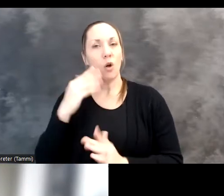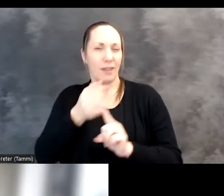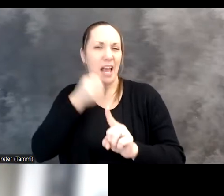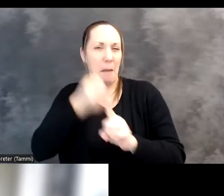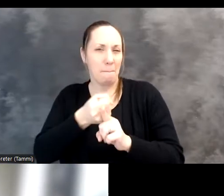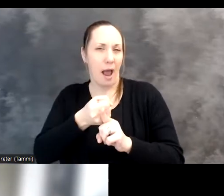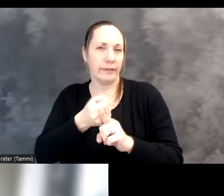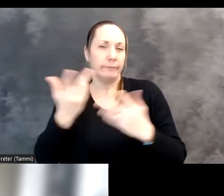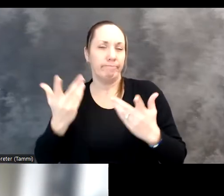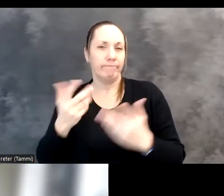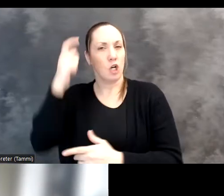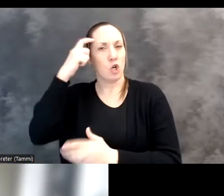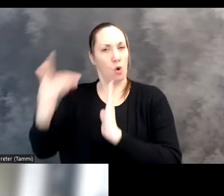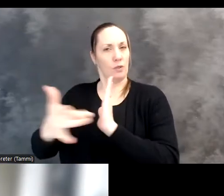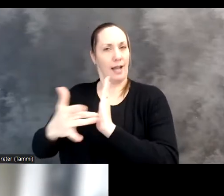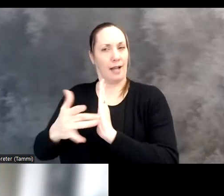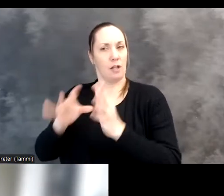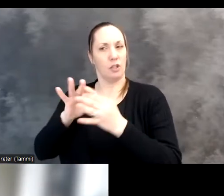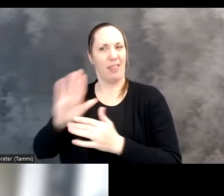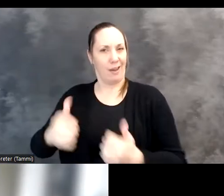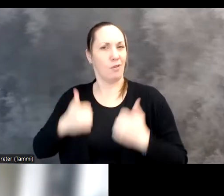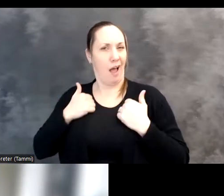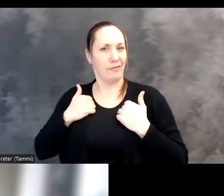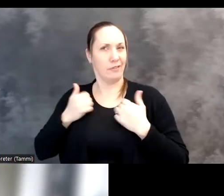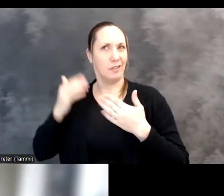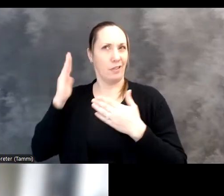the issue of knowledge, how us as end users need to